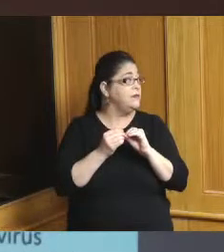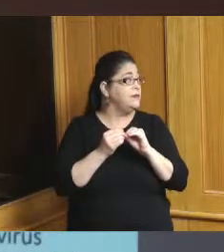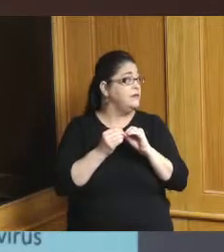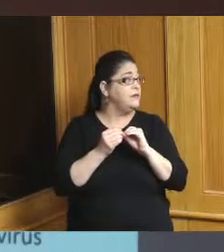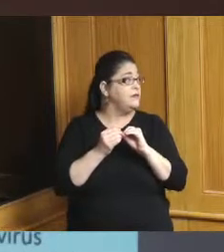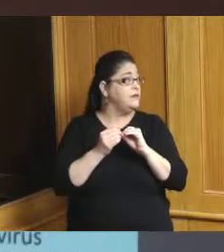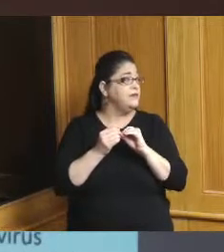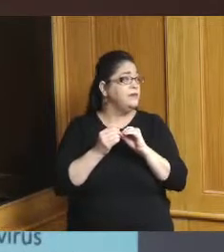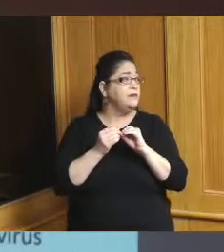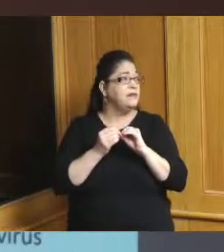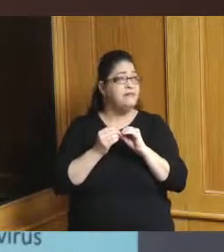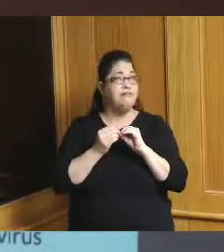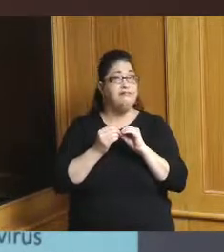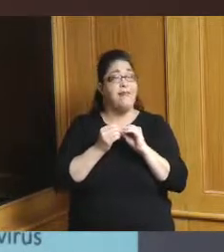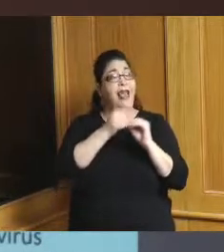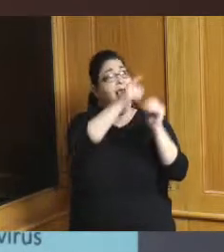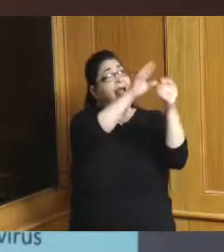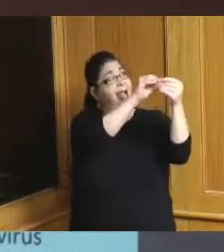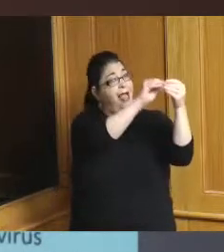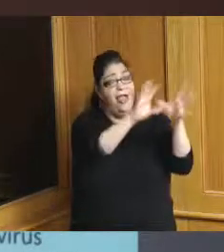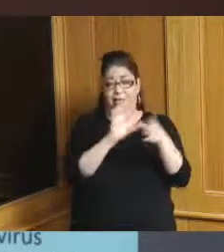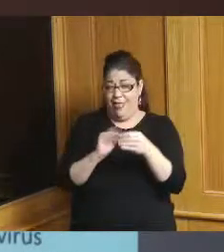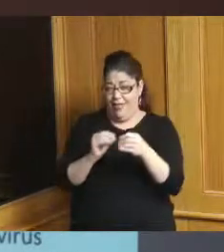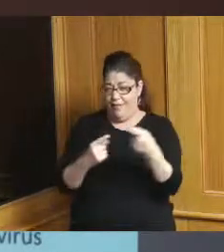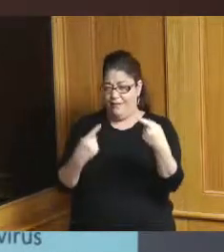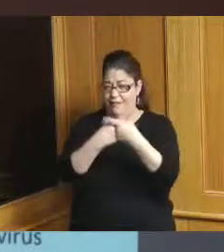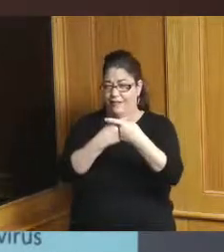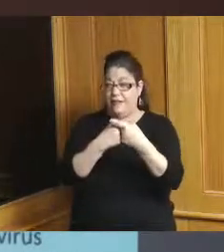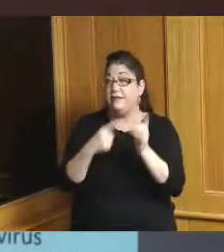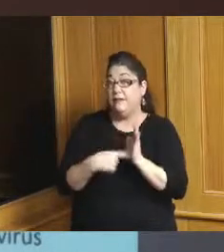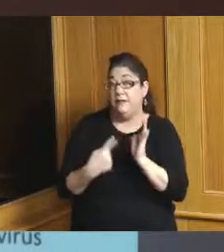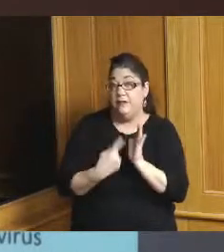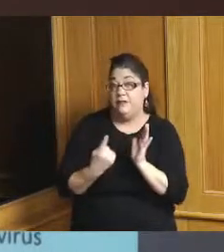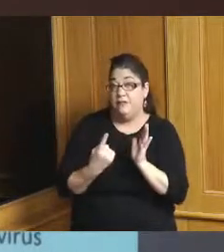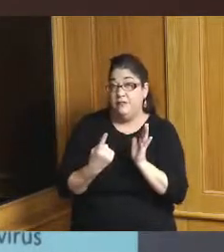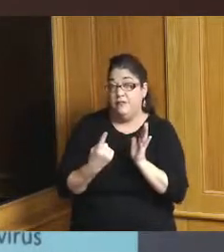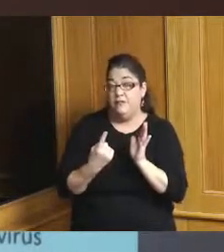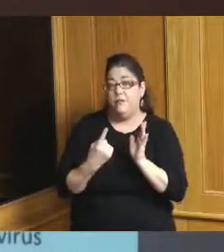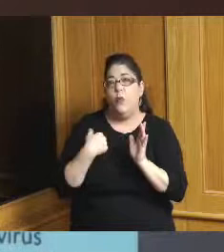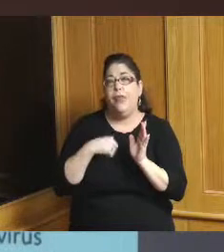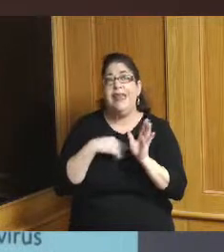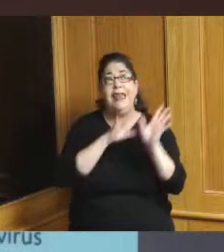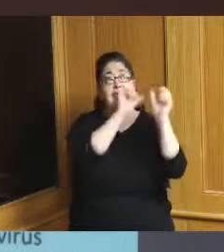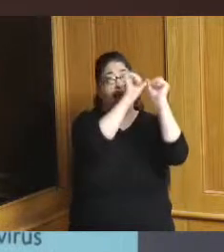differences what people say which again so we need some continuity and how we talk about these